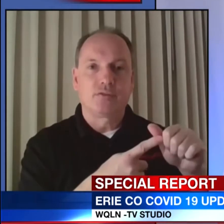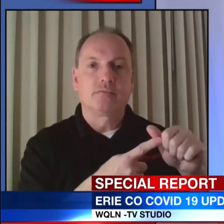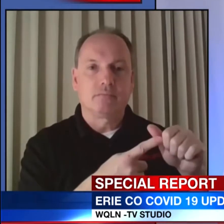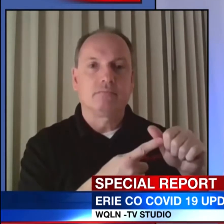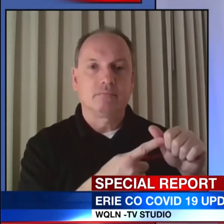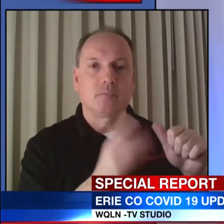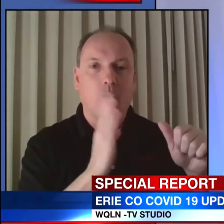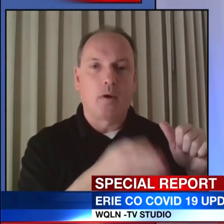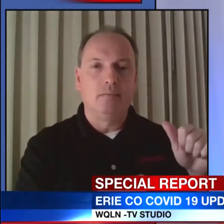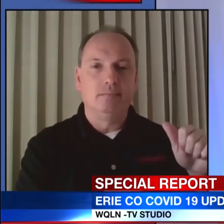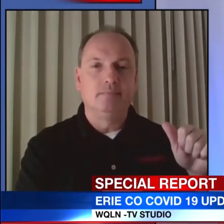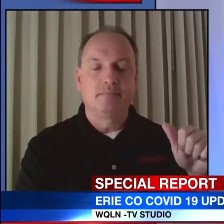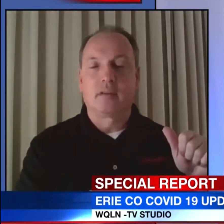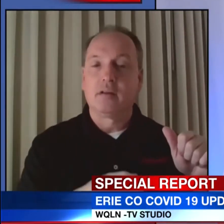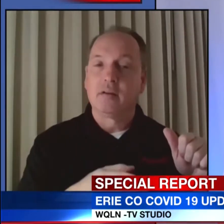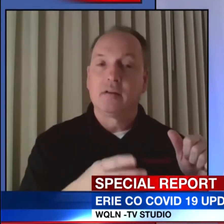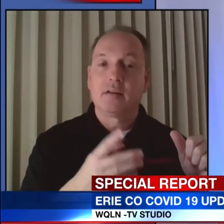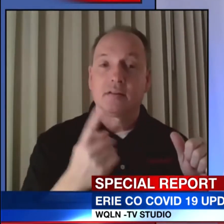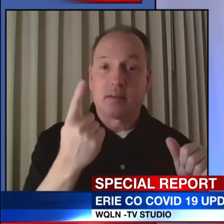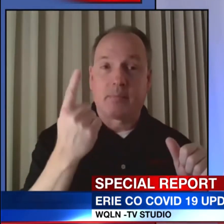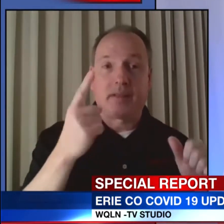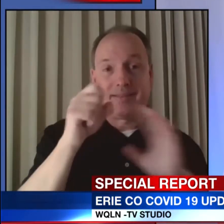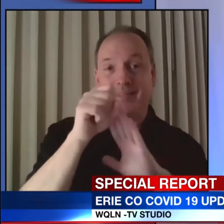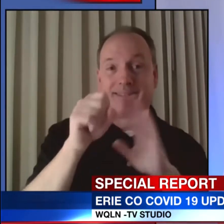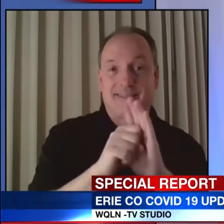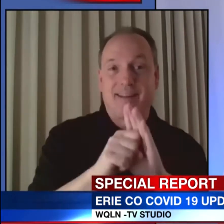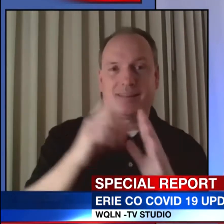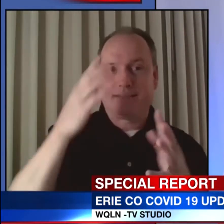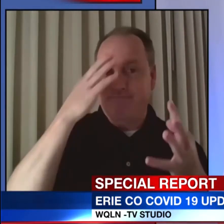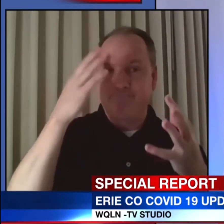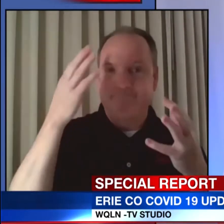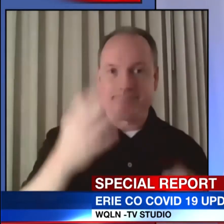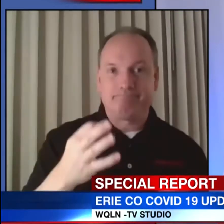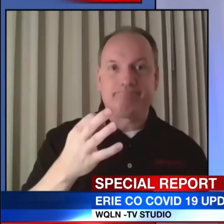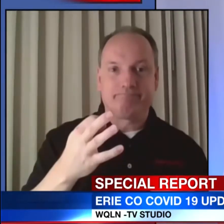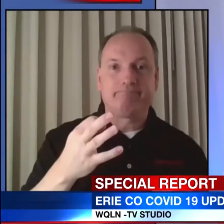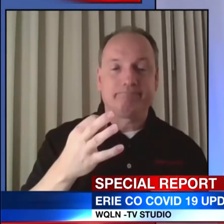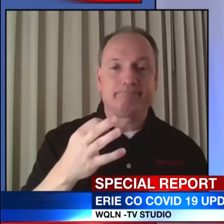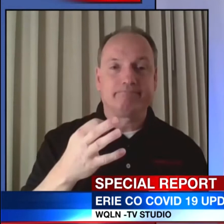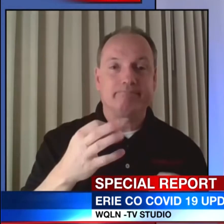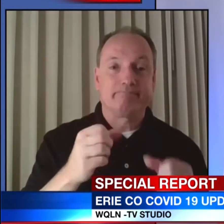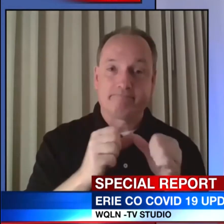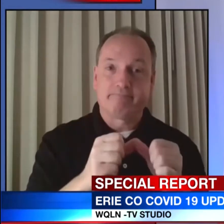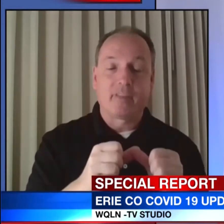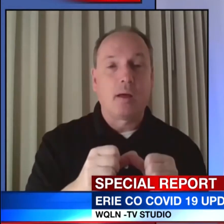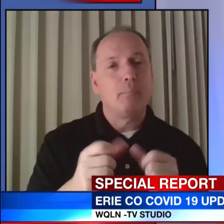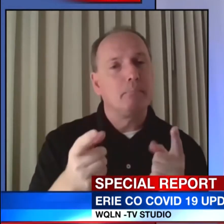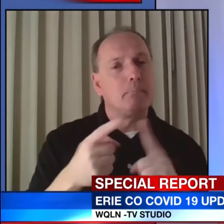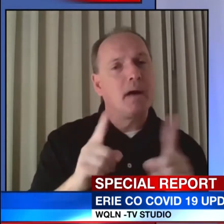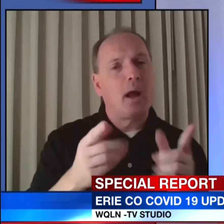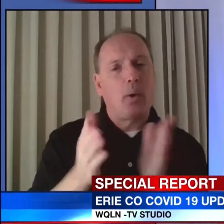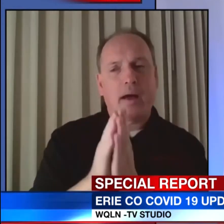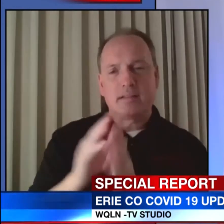I DON'T THINK WE'LL MOVE TO THE NEXT LEVEL UNTIL THE GROUP IN 1 A IS VACCINATED. THE STATE IS STICKING WITH